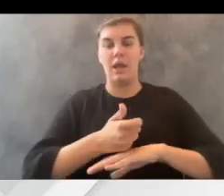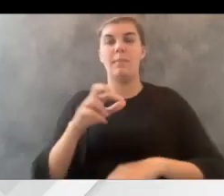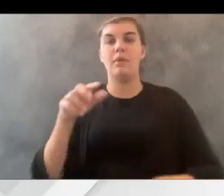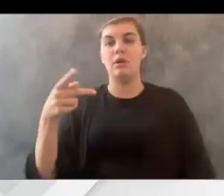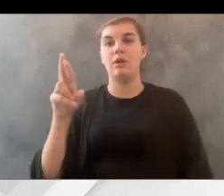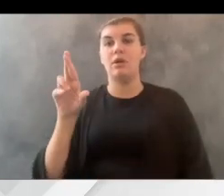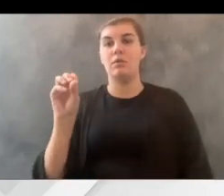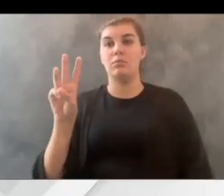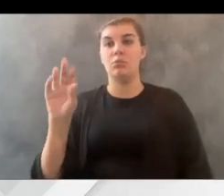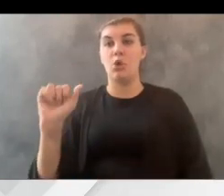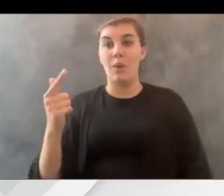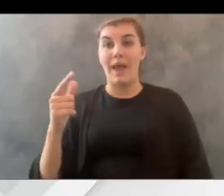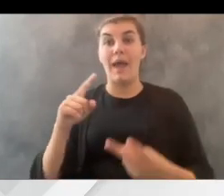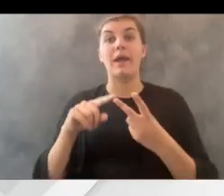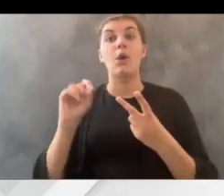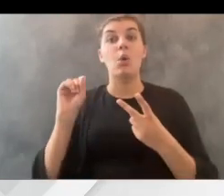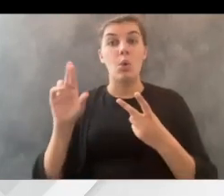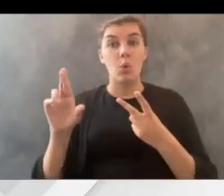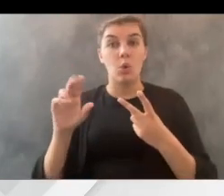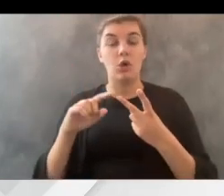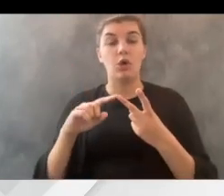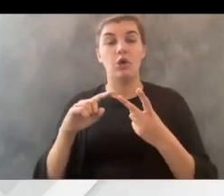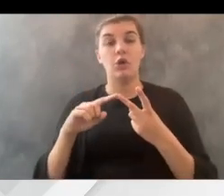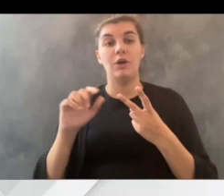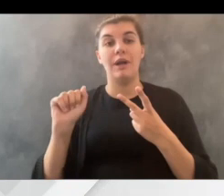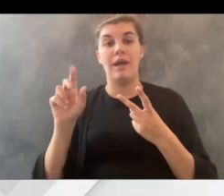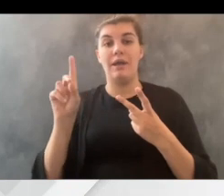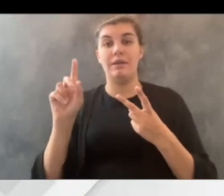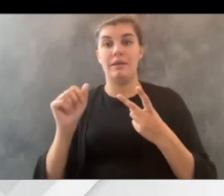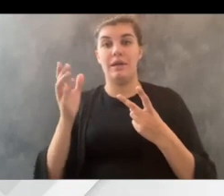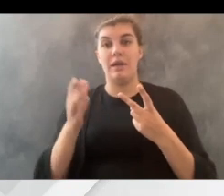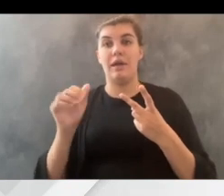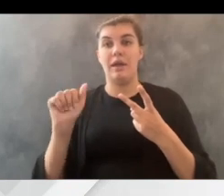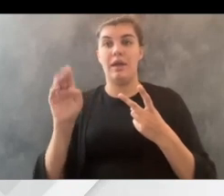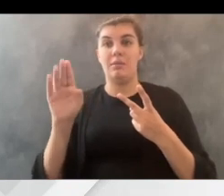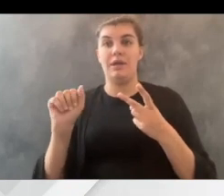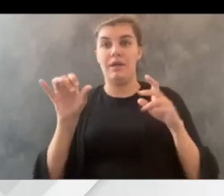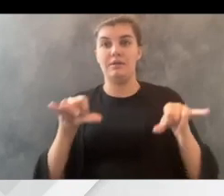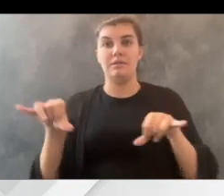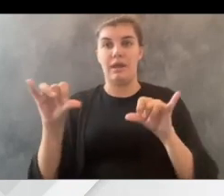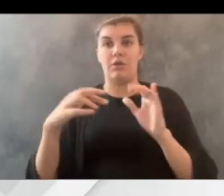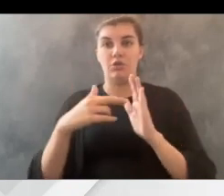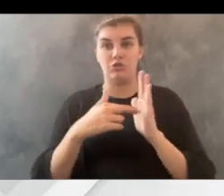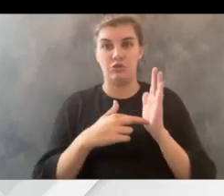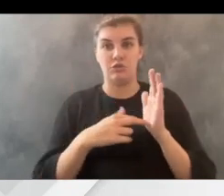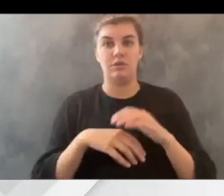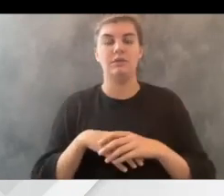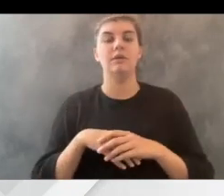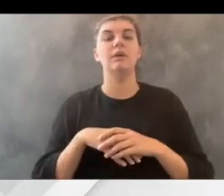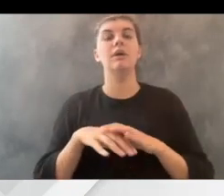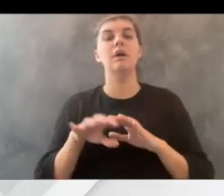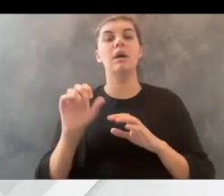or applicable provisions in the ADA or ABA standards. The scoping provisions for